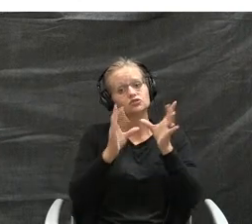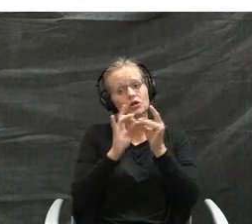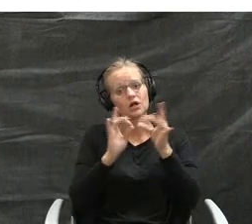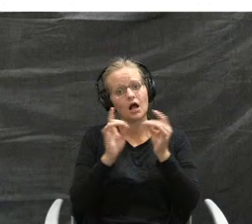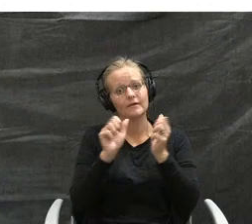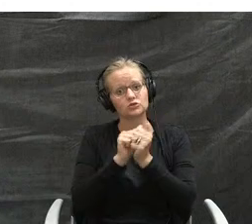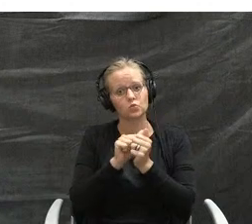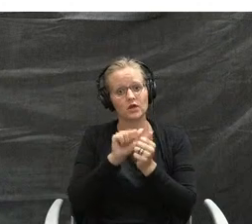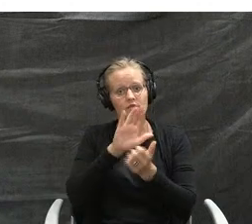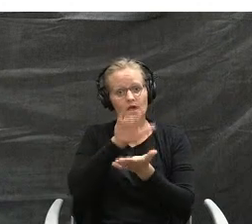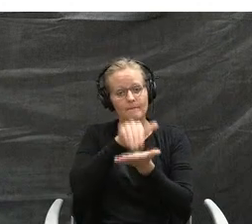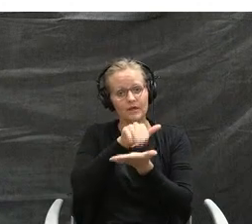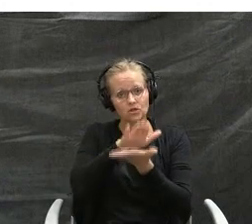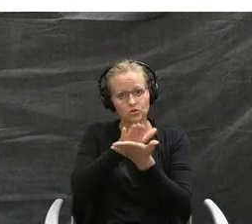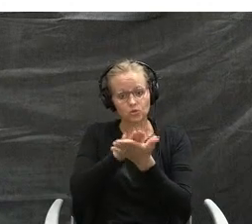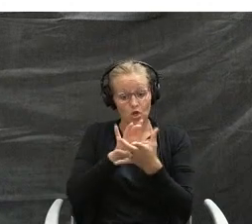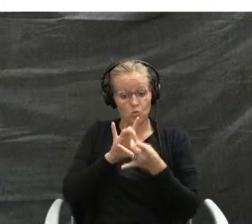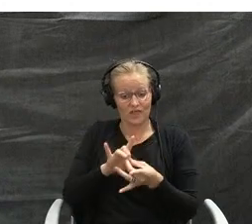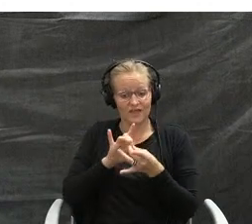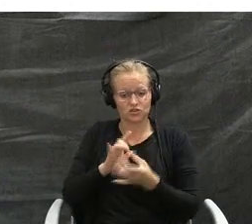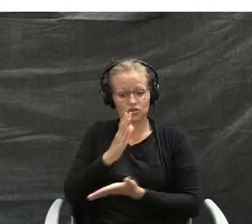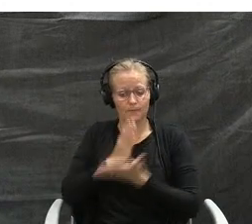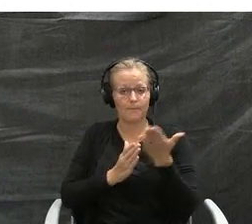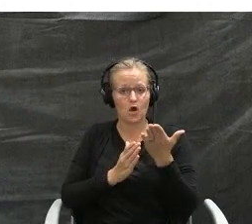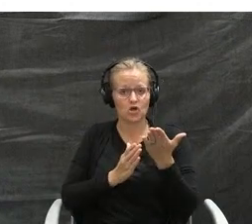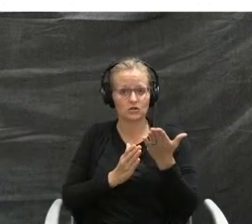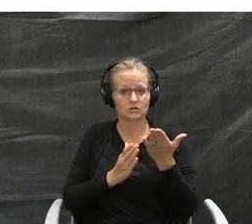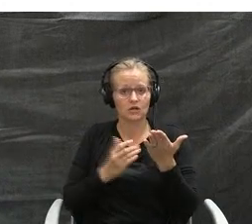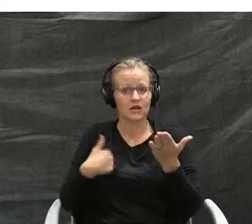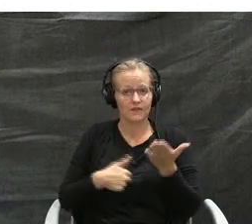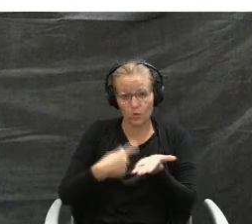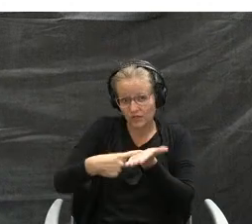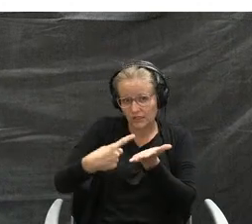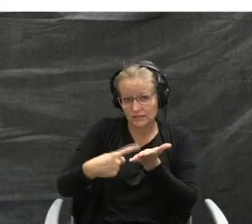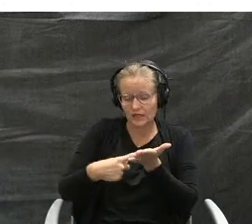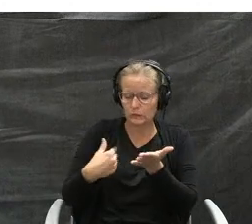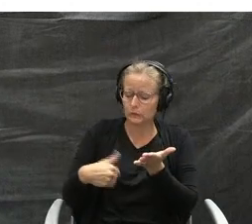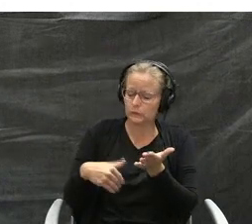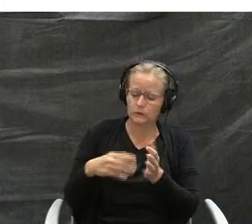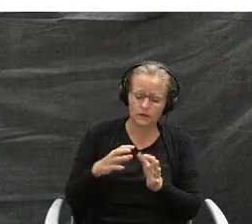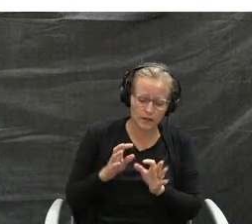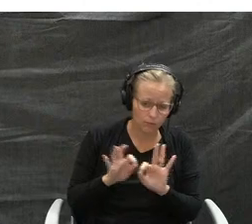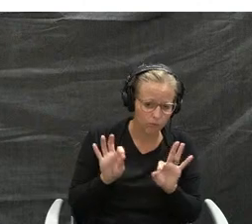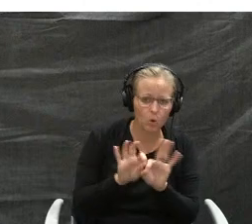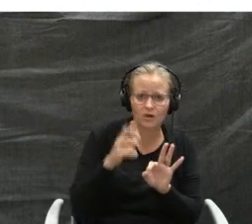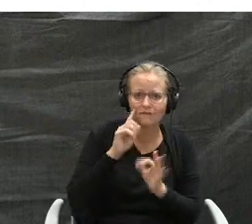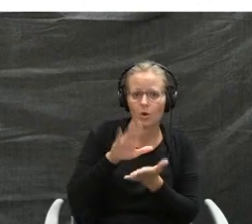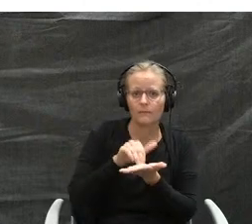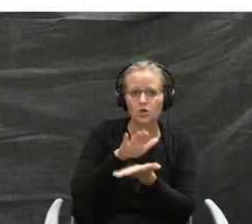The relationship piece that Diana talked, what we know is so important for middle school kids especially are six graders as